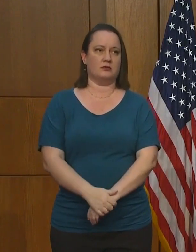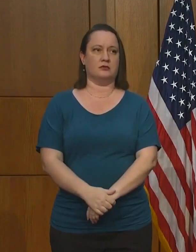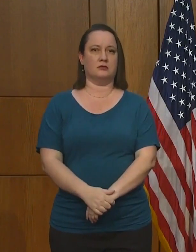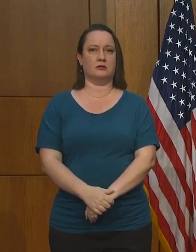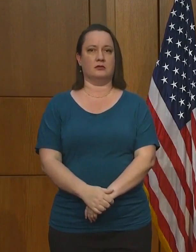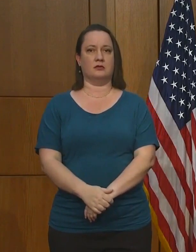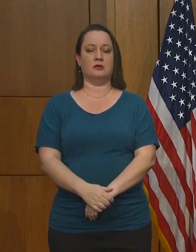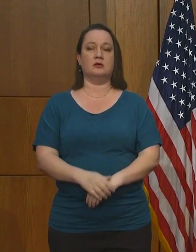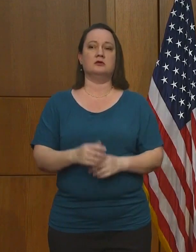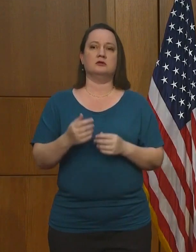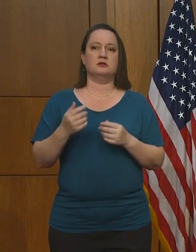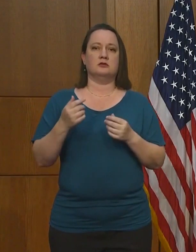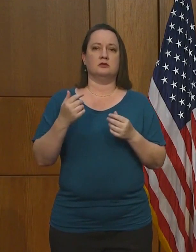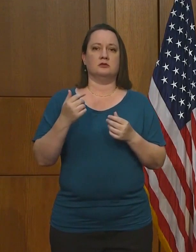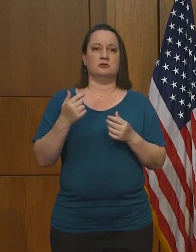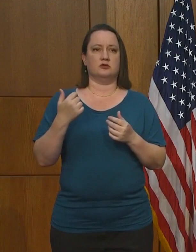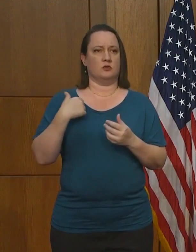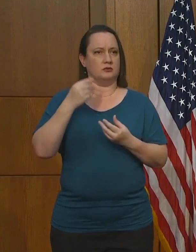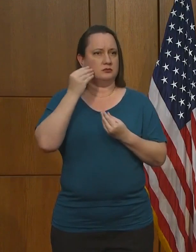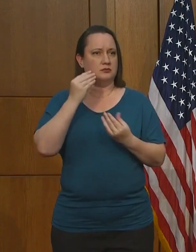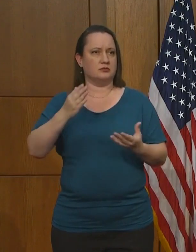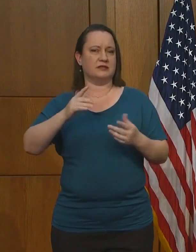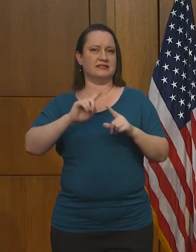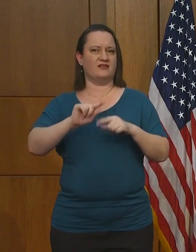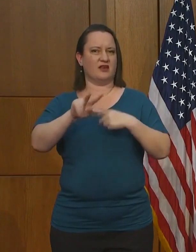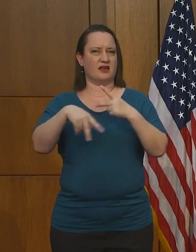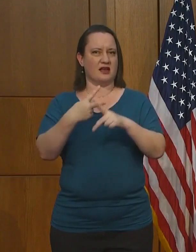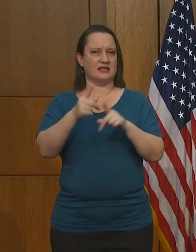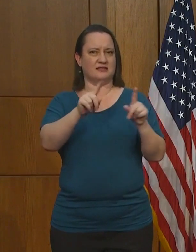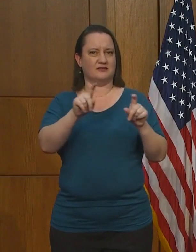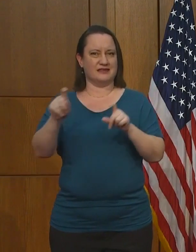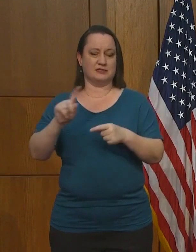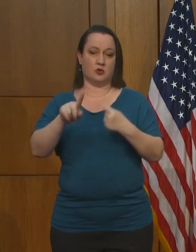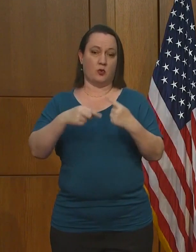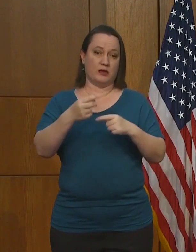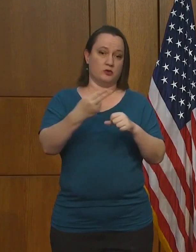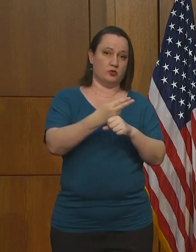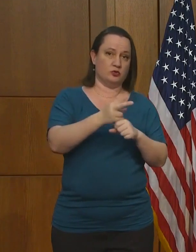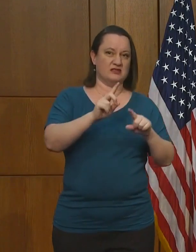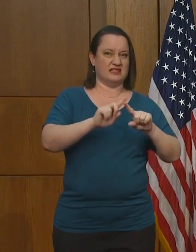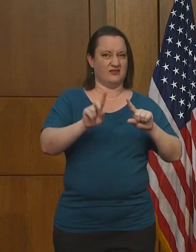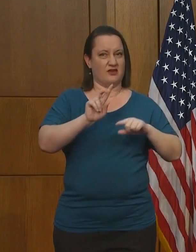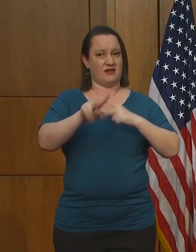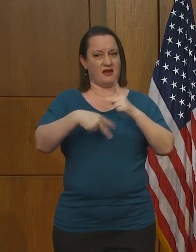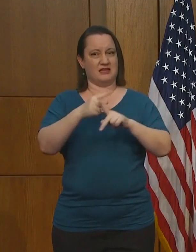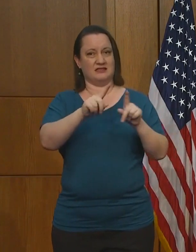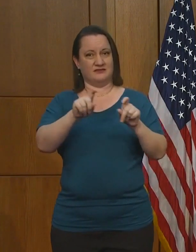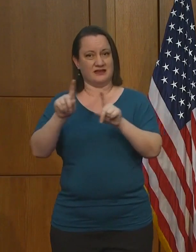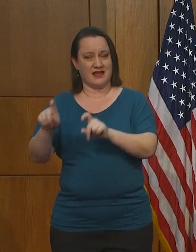THING I'LL SAY IS THERE'S- SOME INFORMATION ABOUT THE DIFFERENT KINDS OF TASKS AND WHEN THEY SHOULD BE USED AND HOW THEY